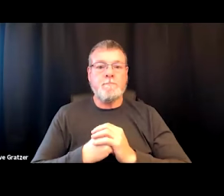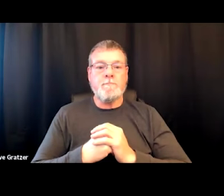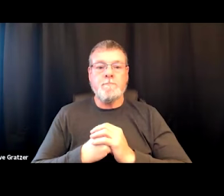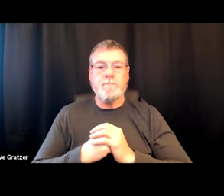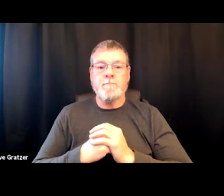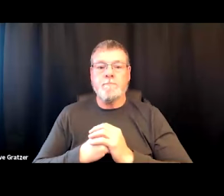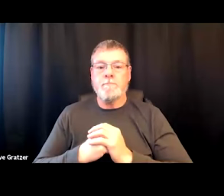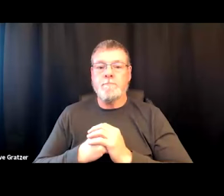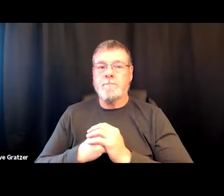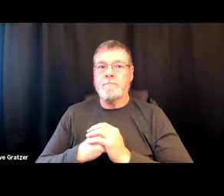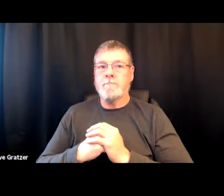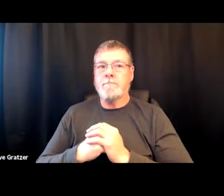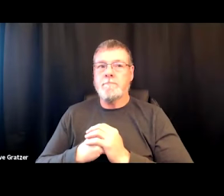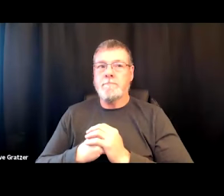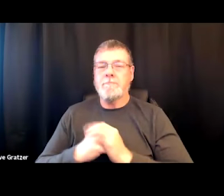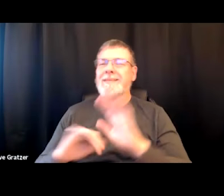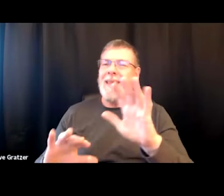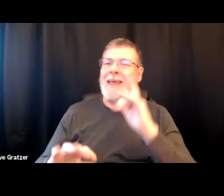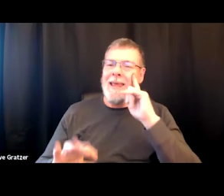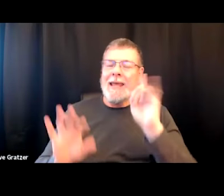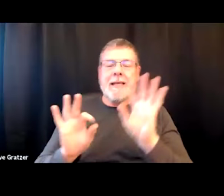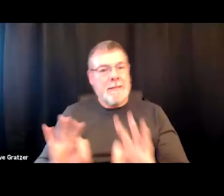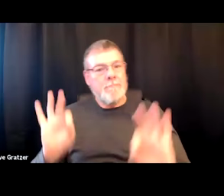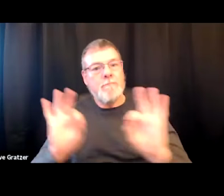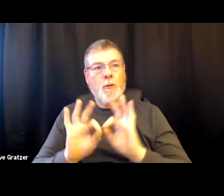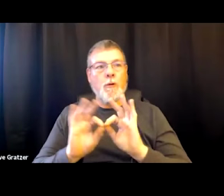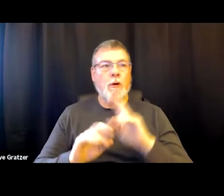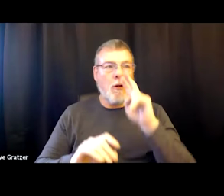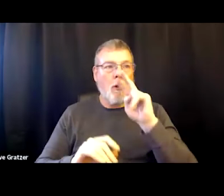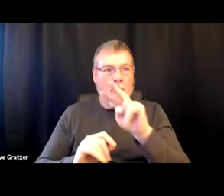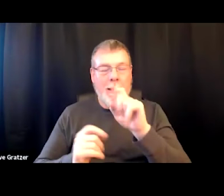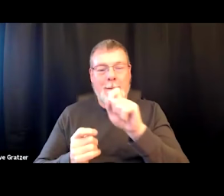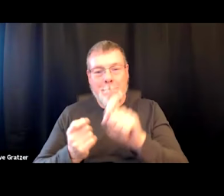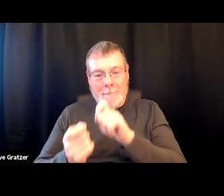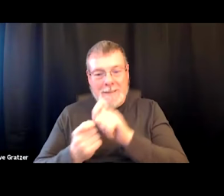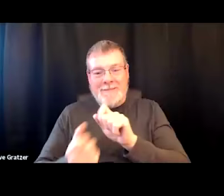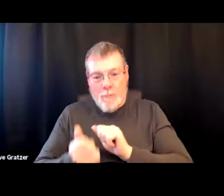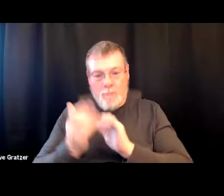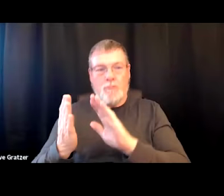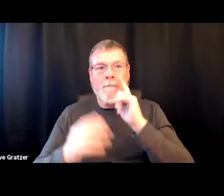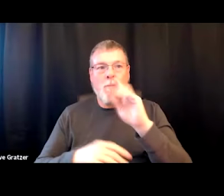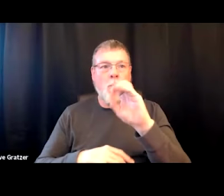So I think it's really important to look at specific approaches for opioid use.